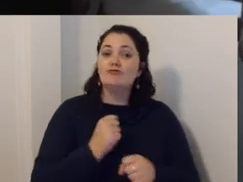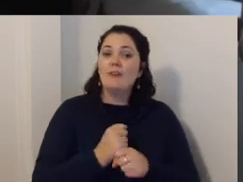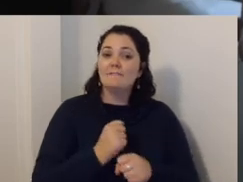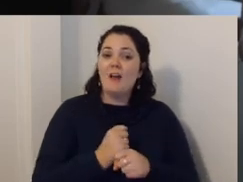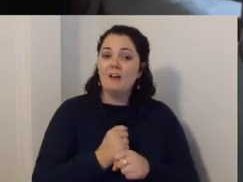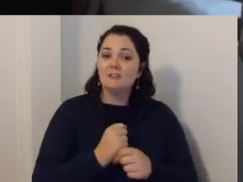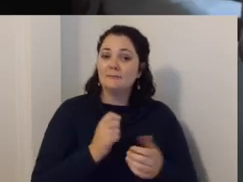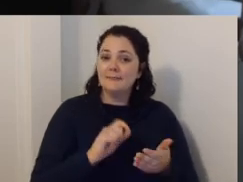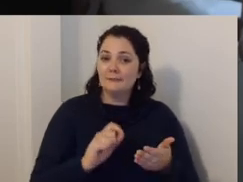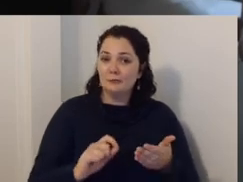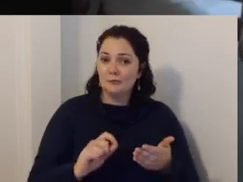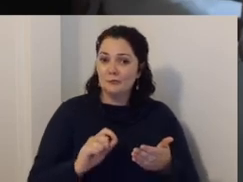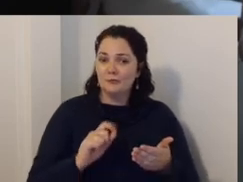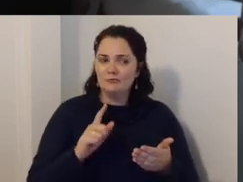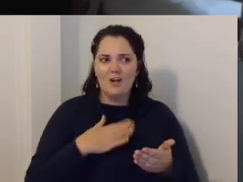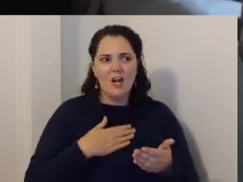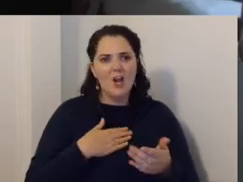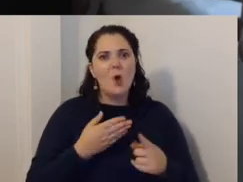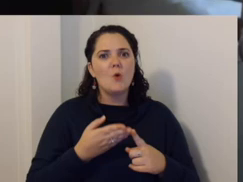who really like to work with graphite who prefer graphite